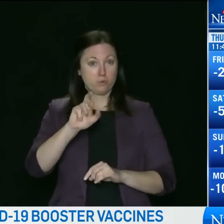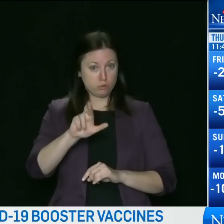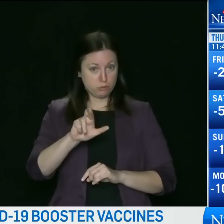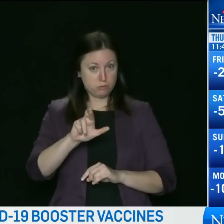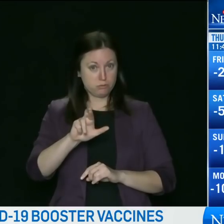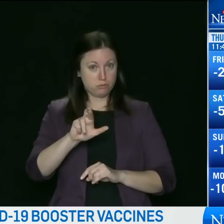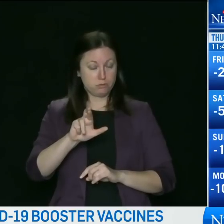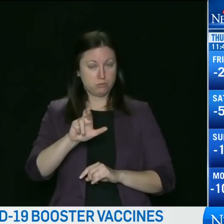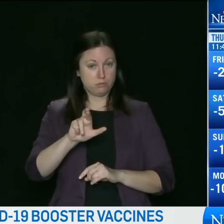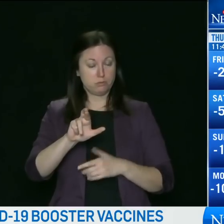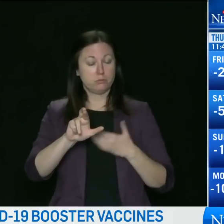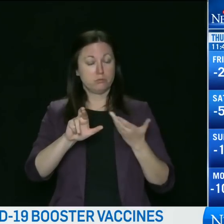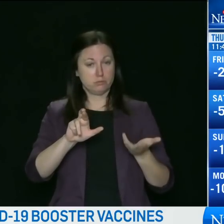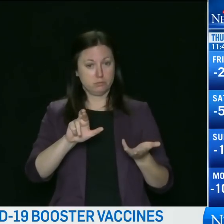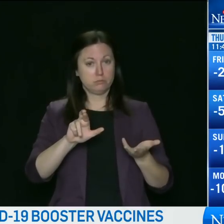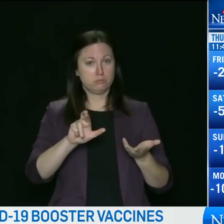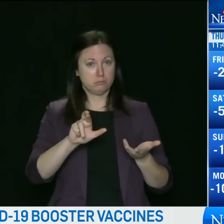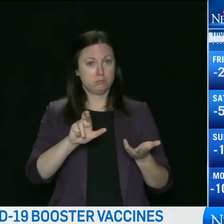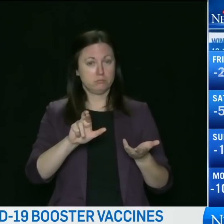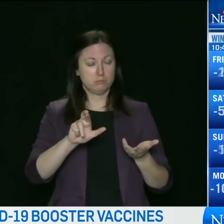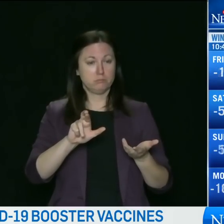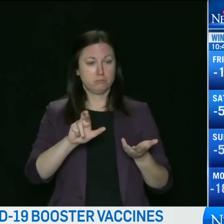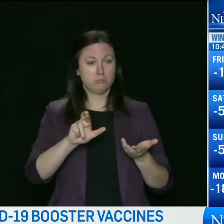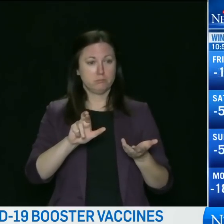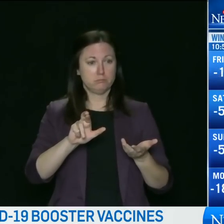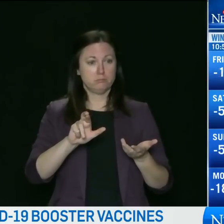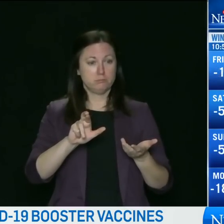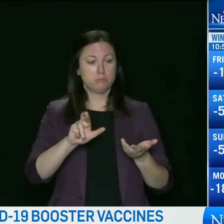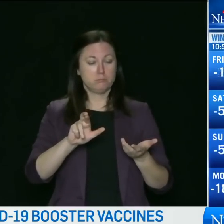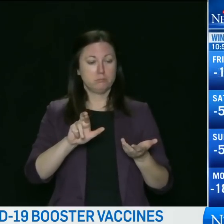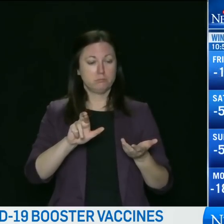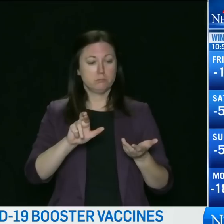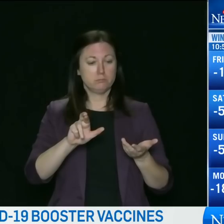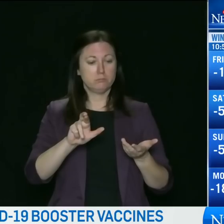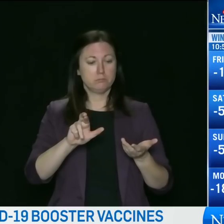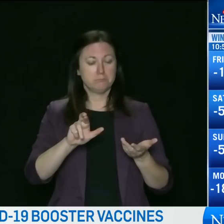SO -- WHEN IT COMES TO THE